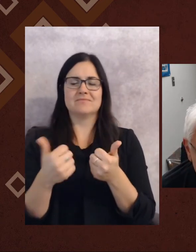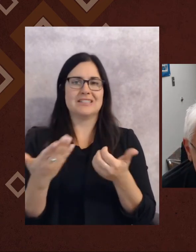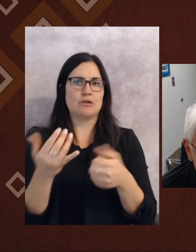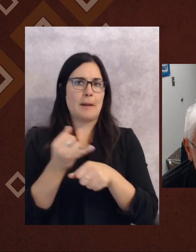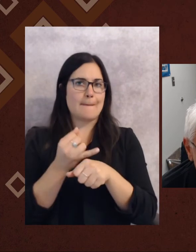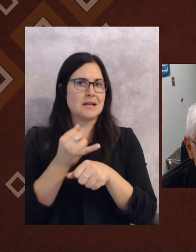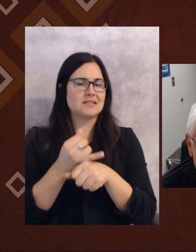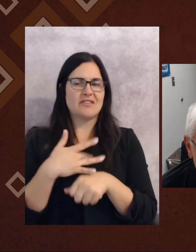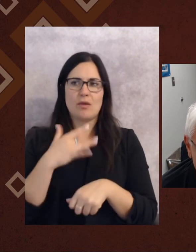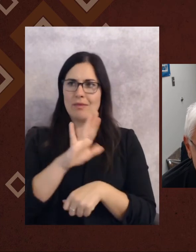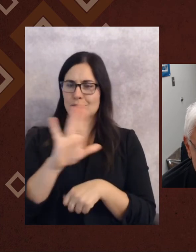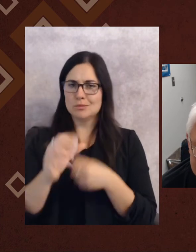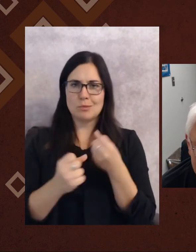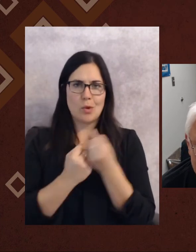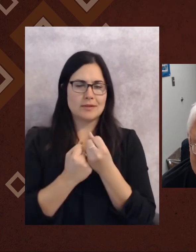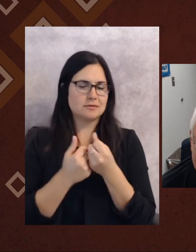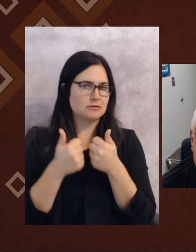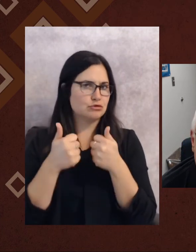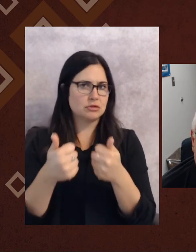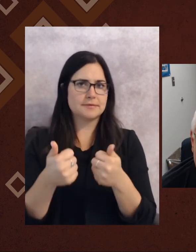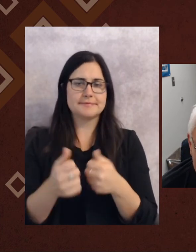I want to thank you for that.